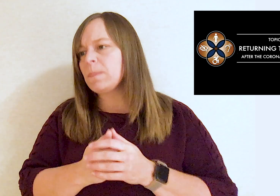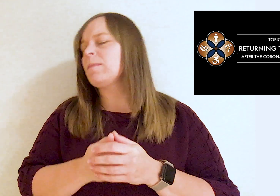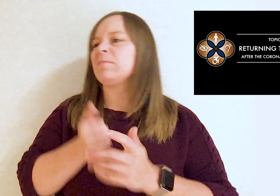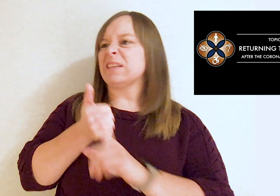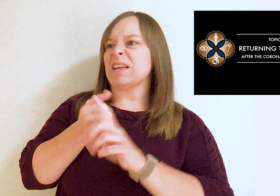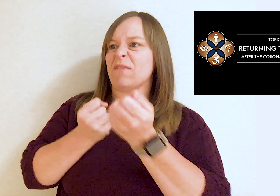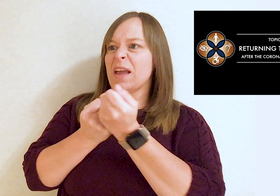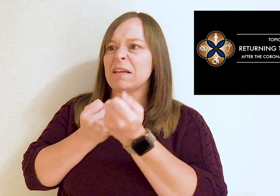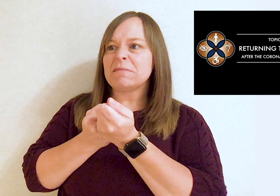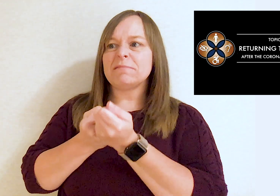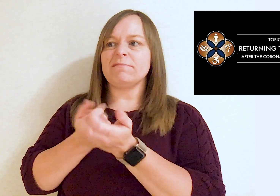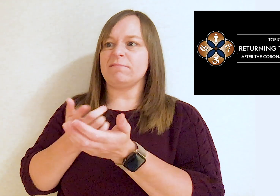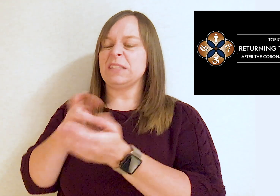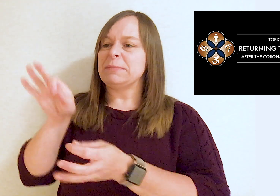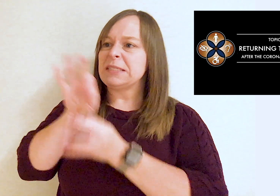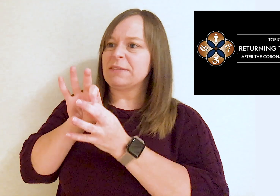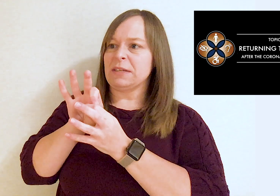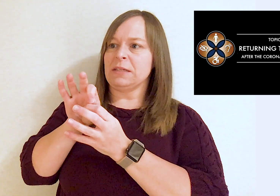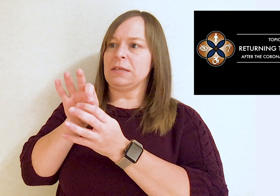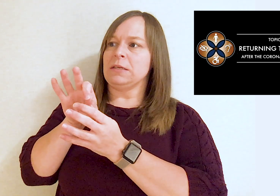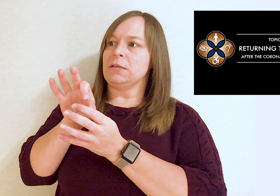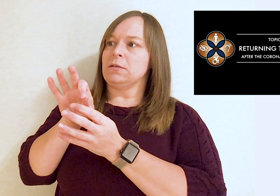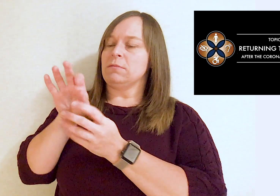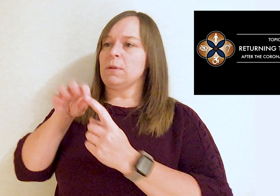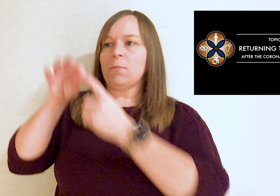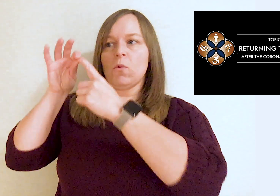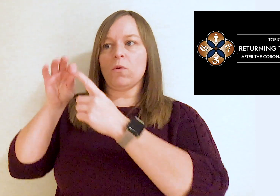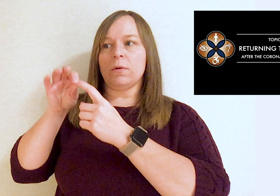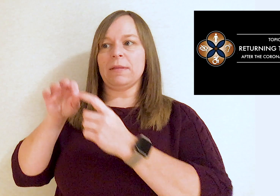Self-advocacy is particularly important to those who are especially vulnerable